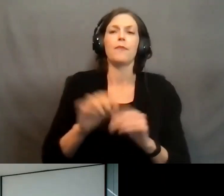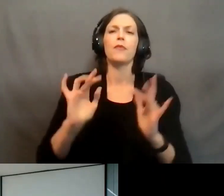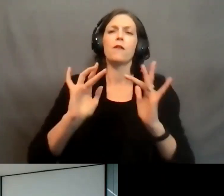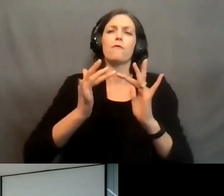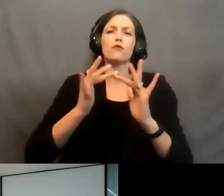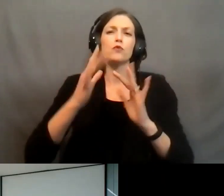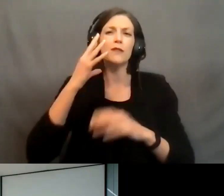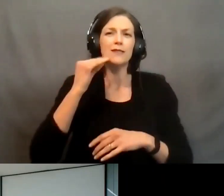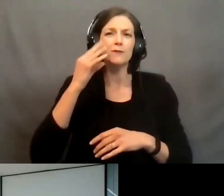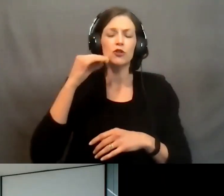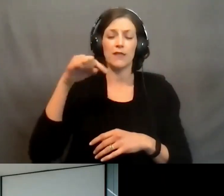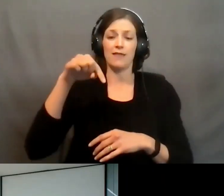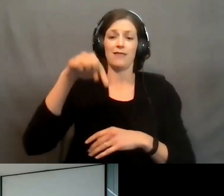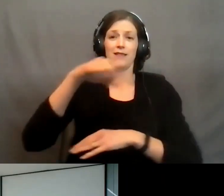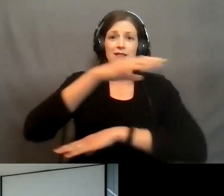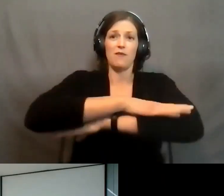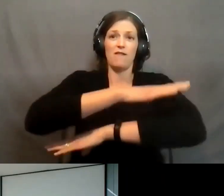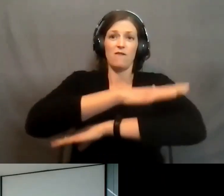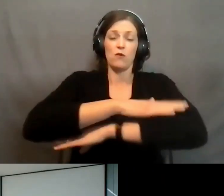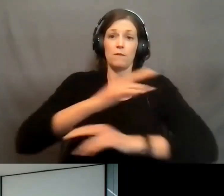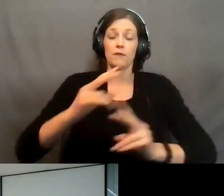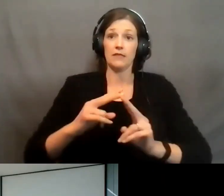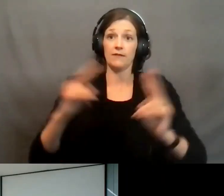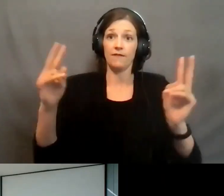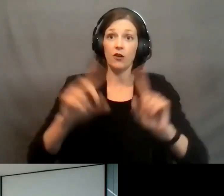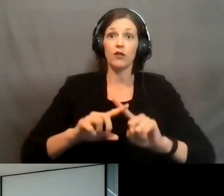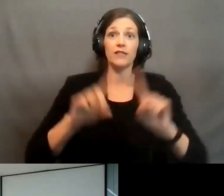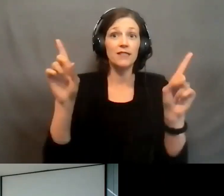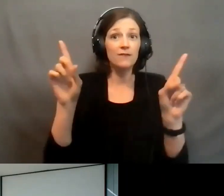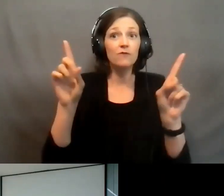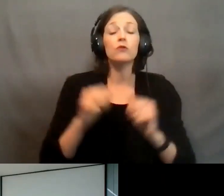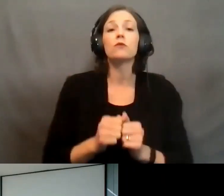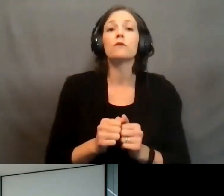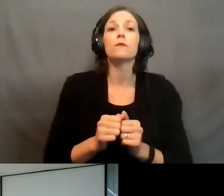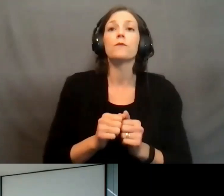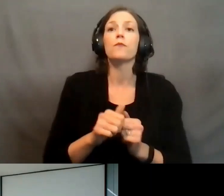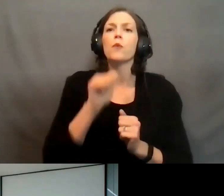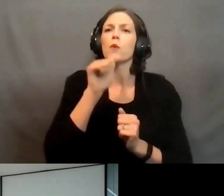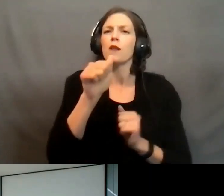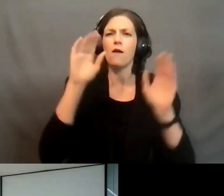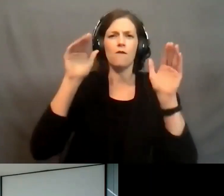this platform is quite a bit different. We will 12:06:01 not be focusing on that in this session.